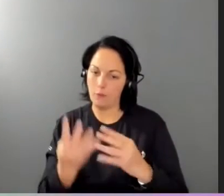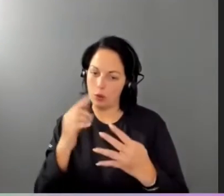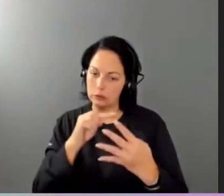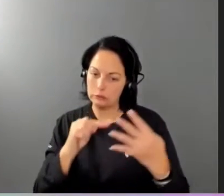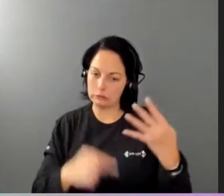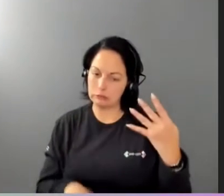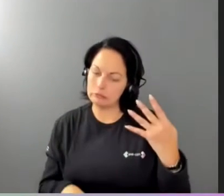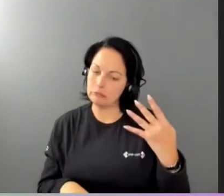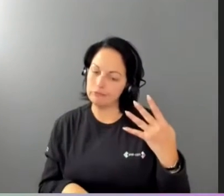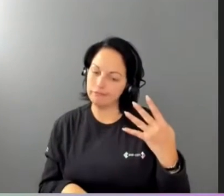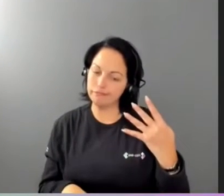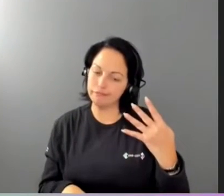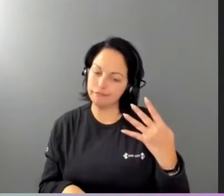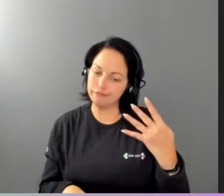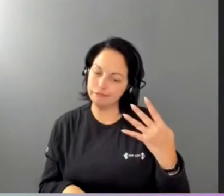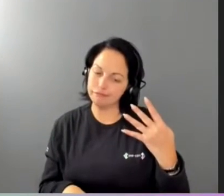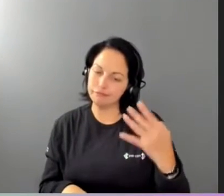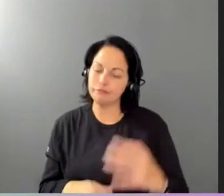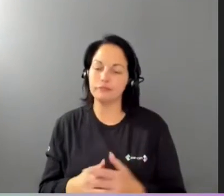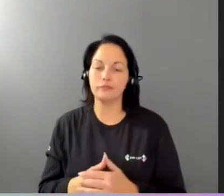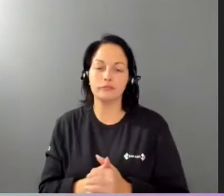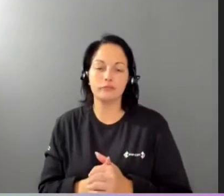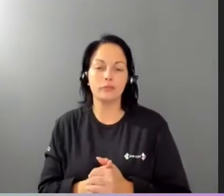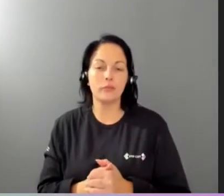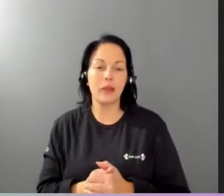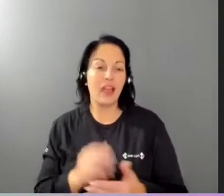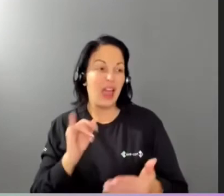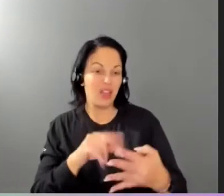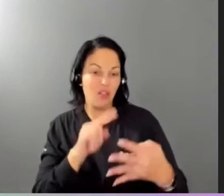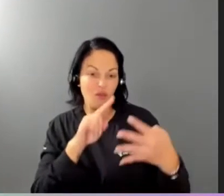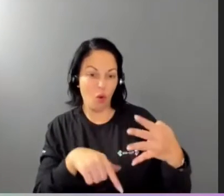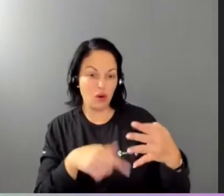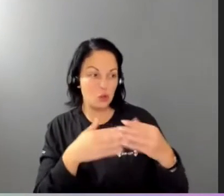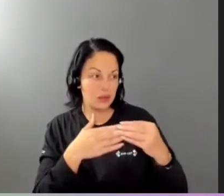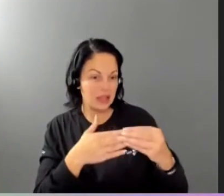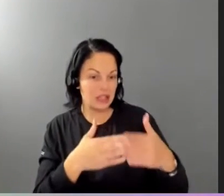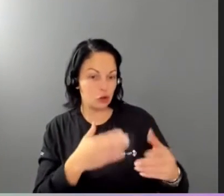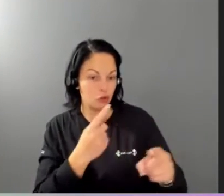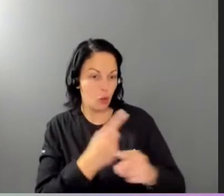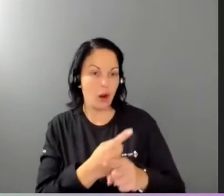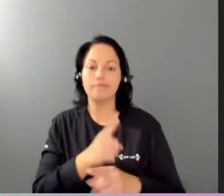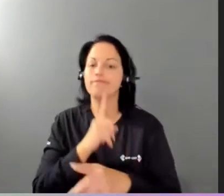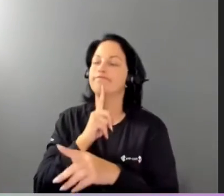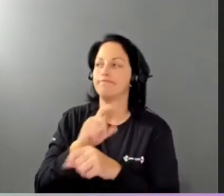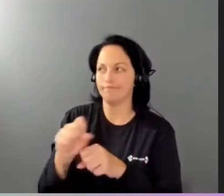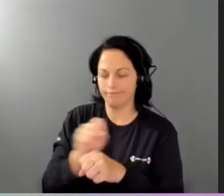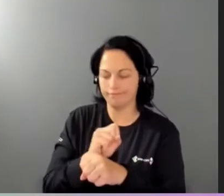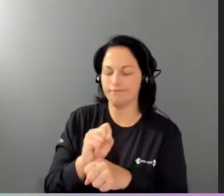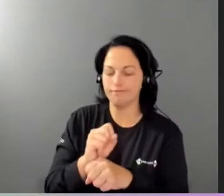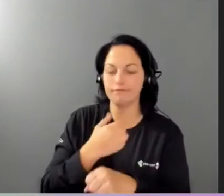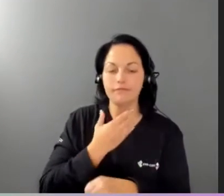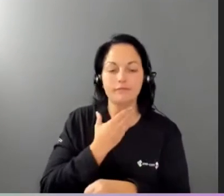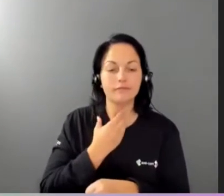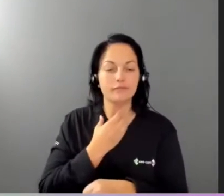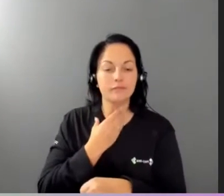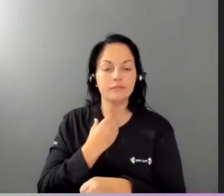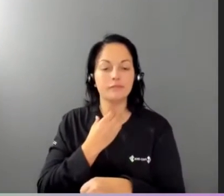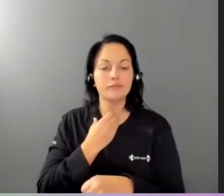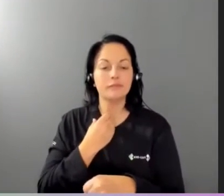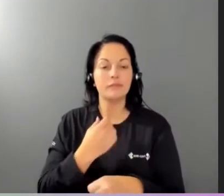can count on one hand the number of hours that I have seen, in any organization for any variable on one hand.